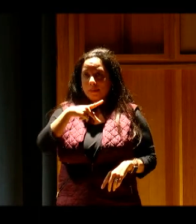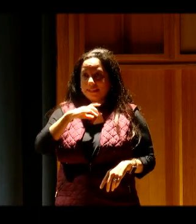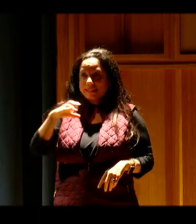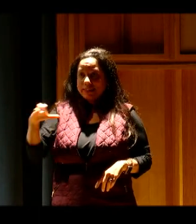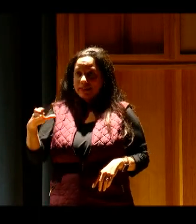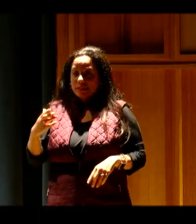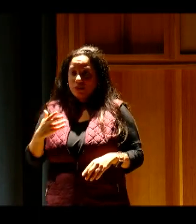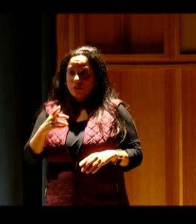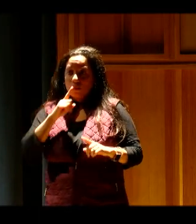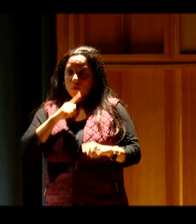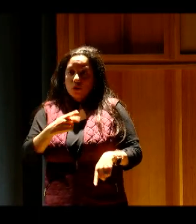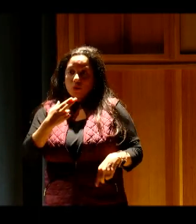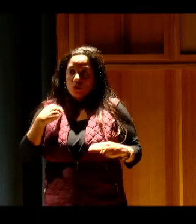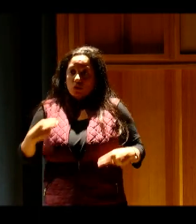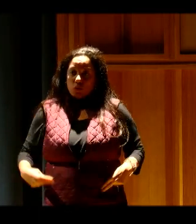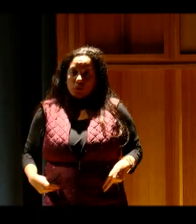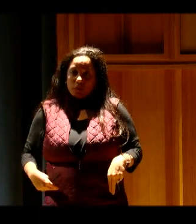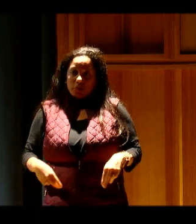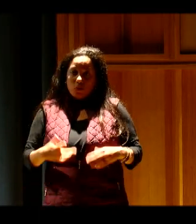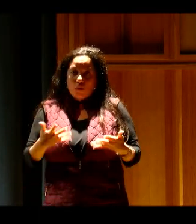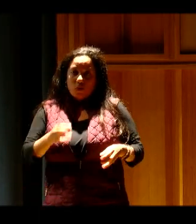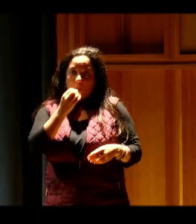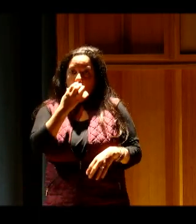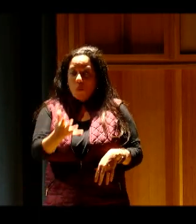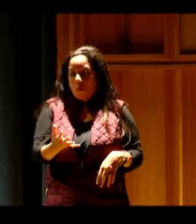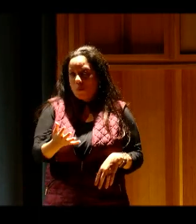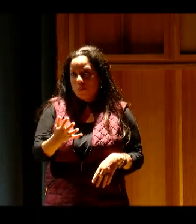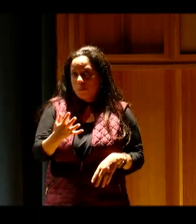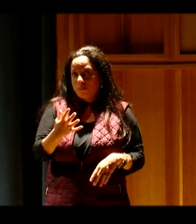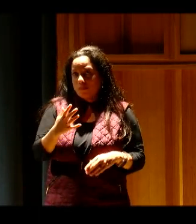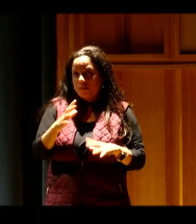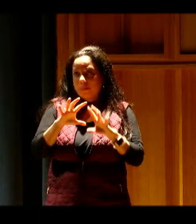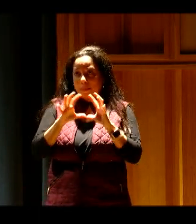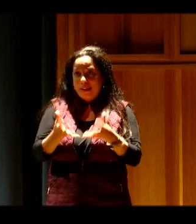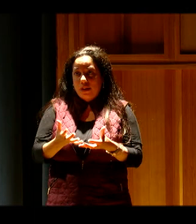warmed the planet 1 degrees celsius since pre-industrial times so we've already